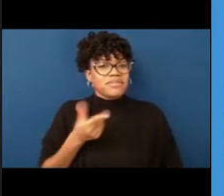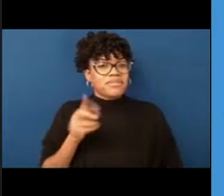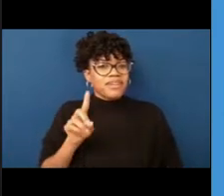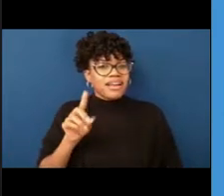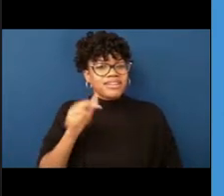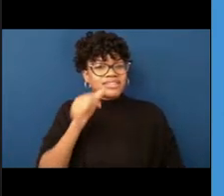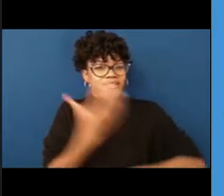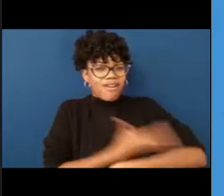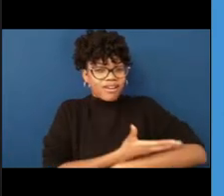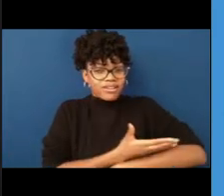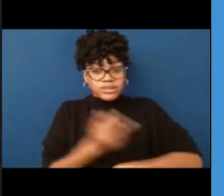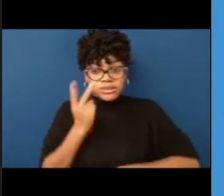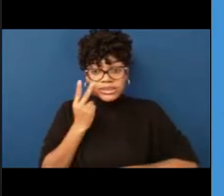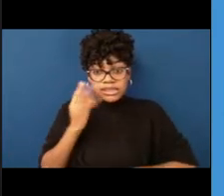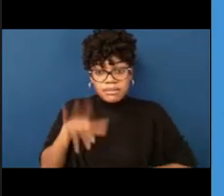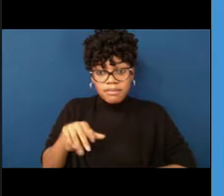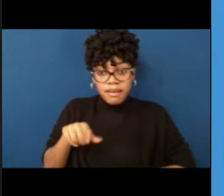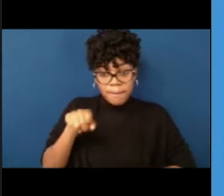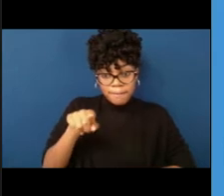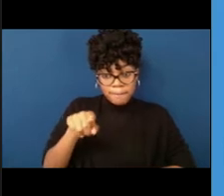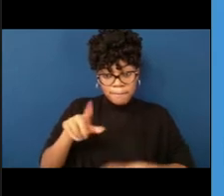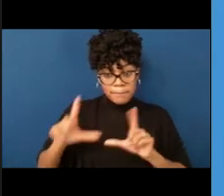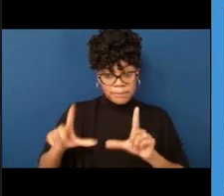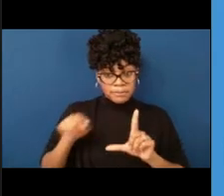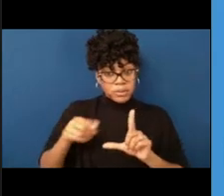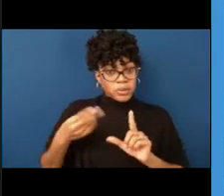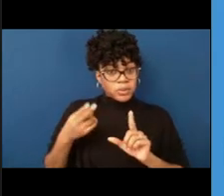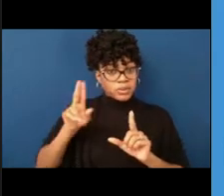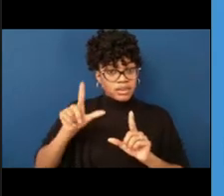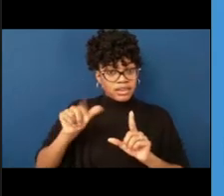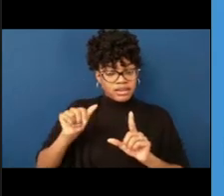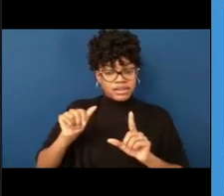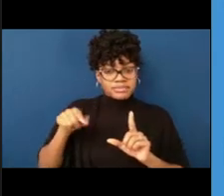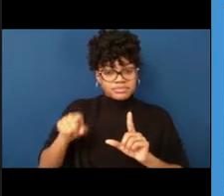She's dancing hula. She's carrying on that hula lineage.